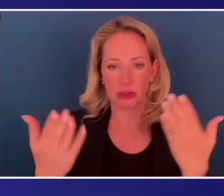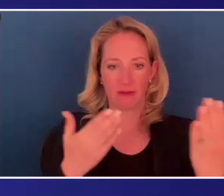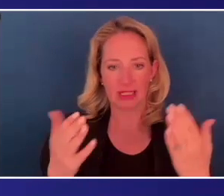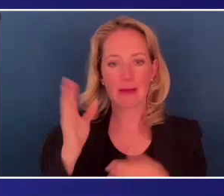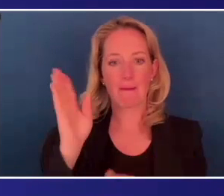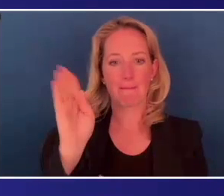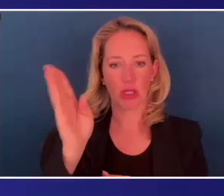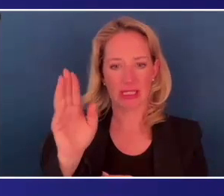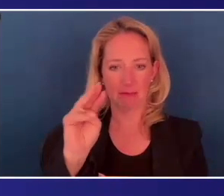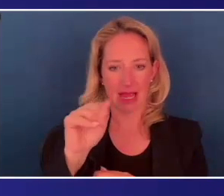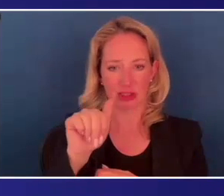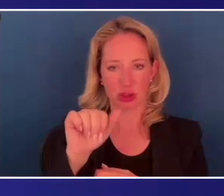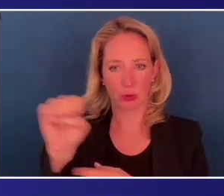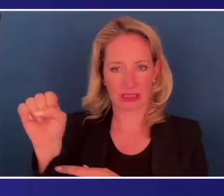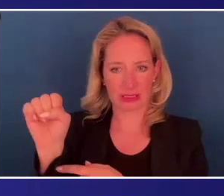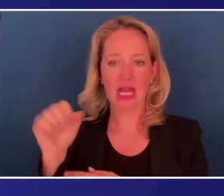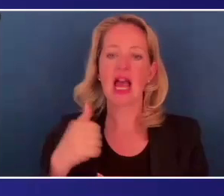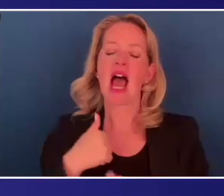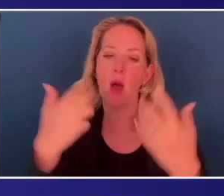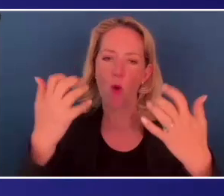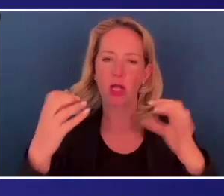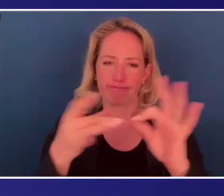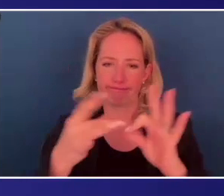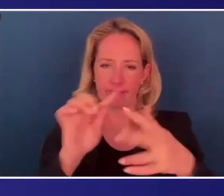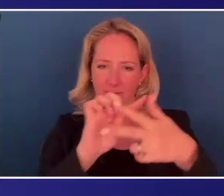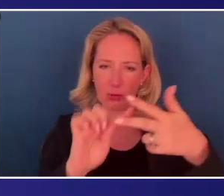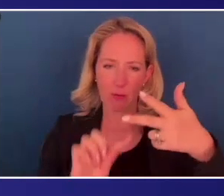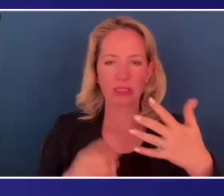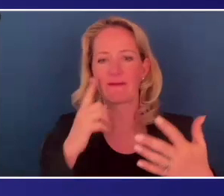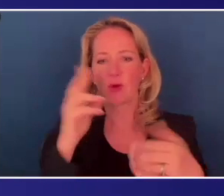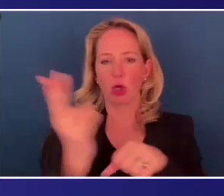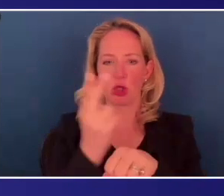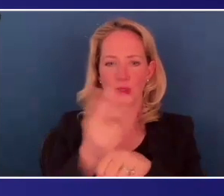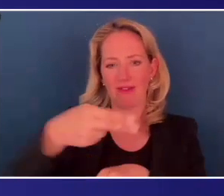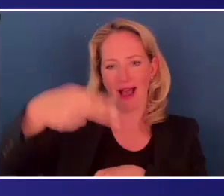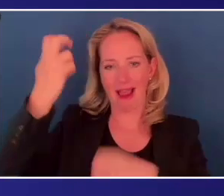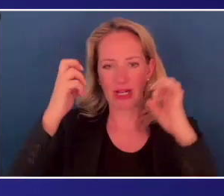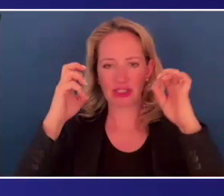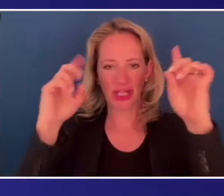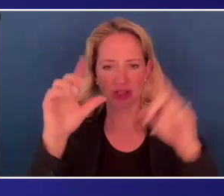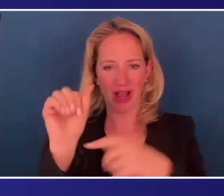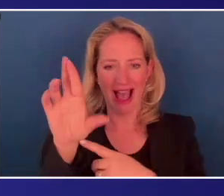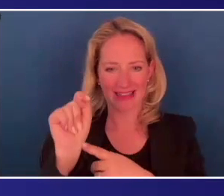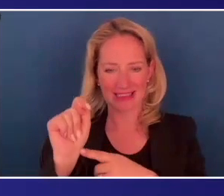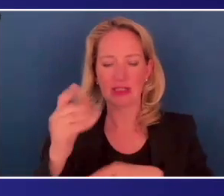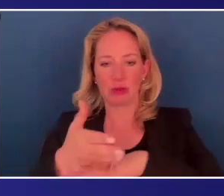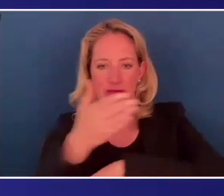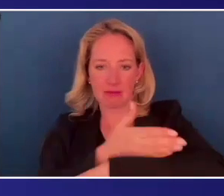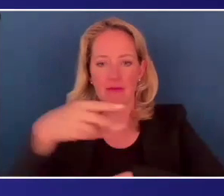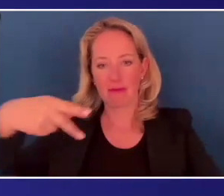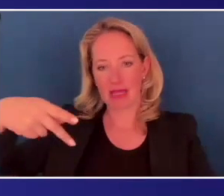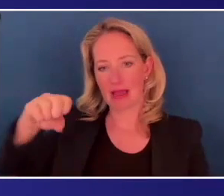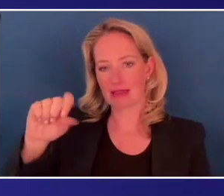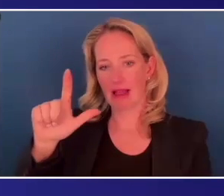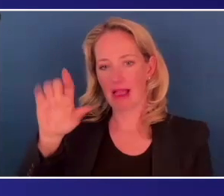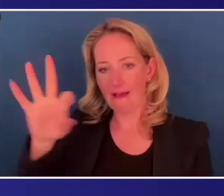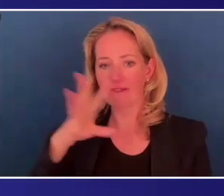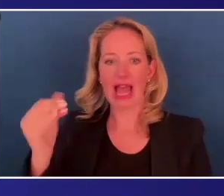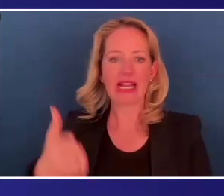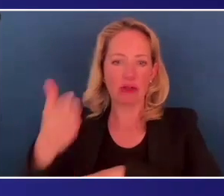I would like to bring up a few points regarding the usage of the Higher Education Act to make improvements on PSLF and increase its efficiency.